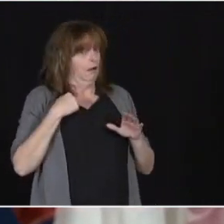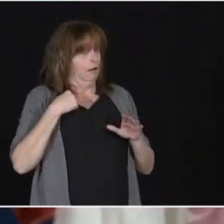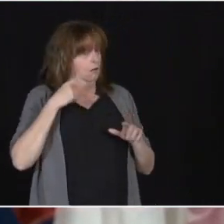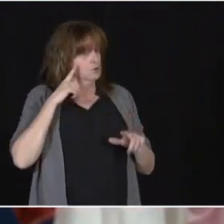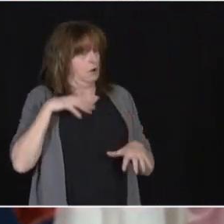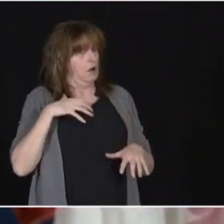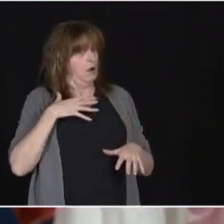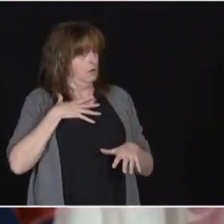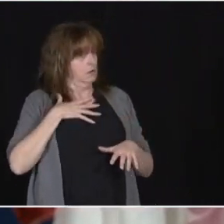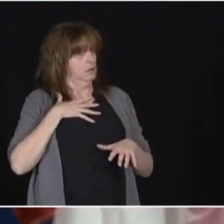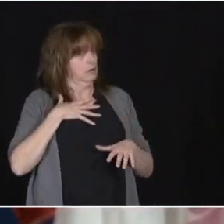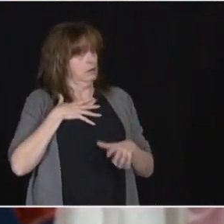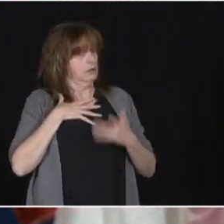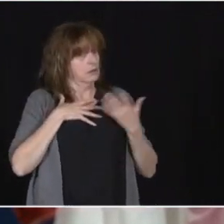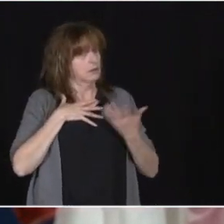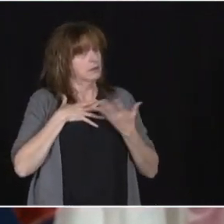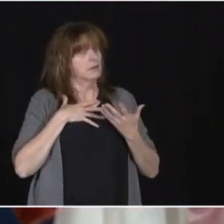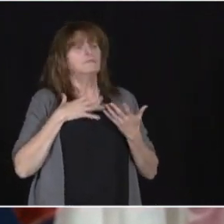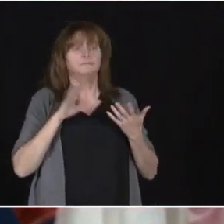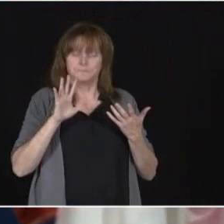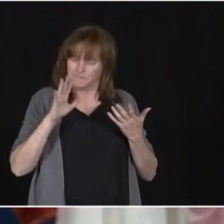I just got off the phone